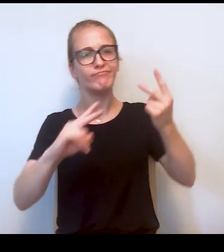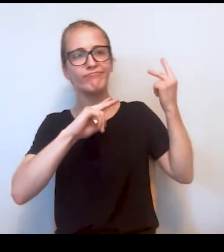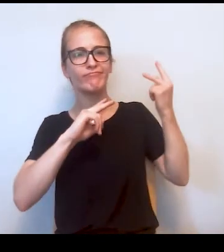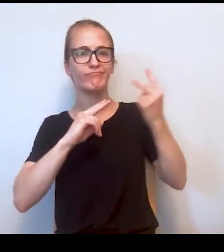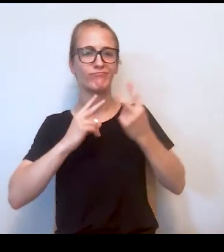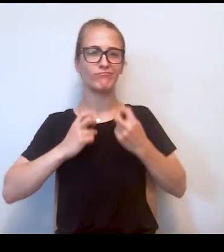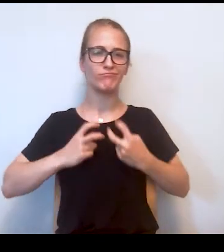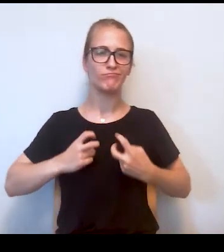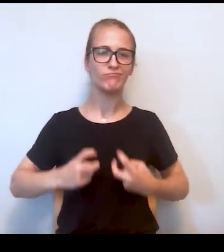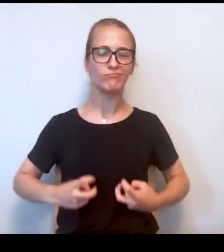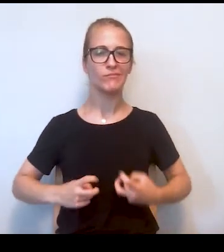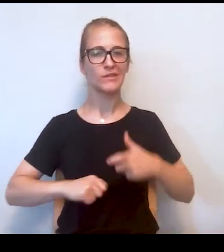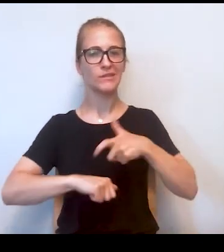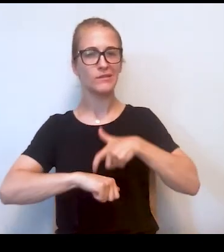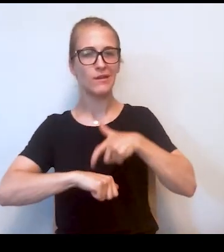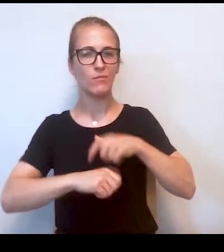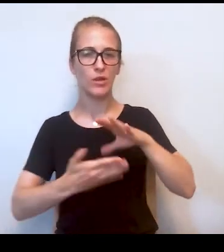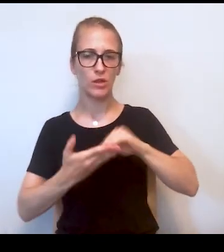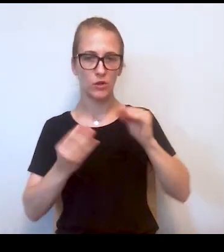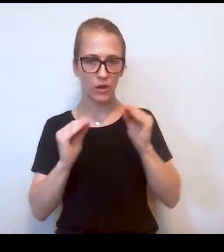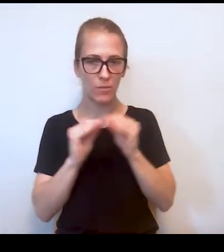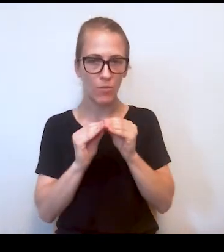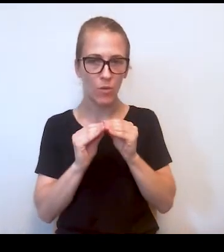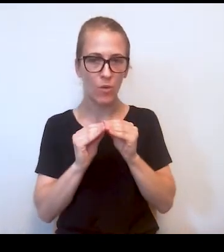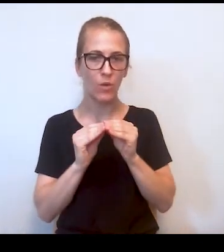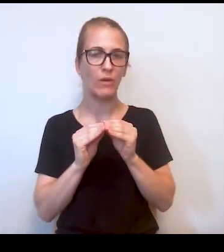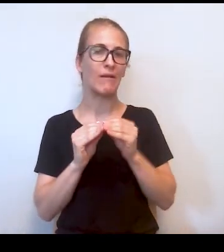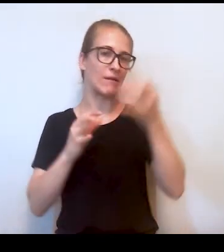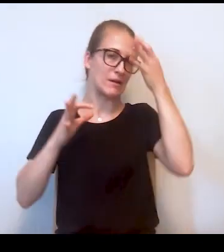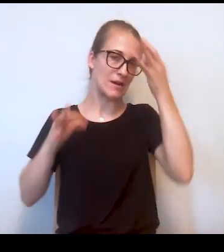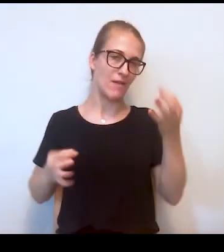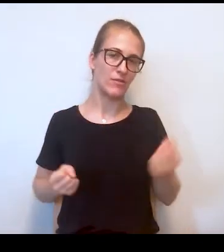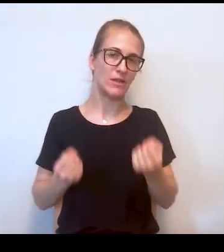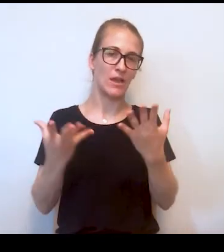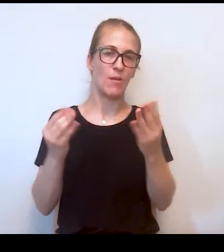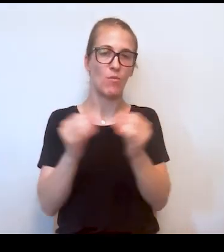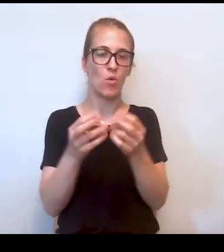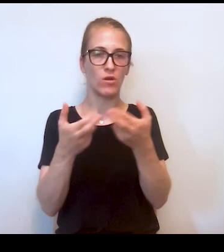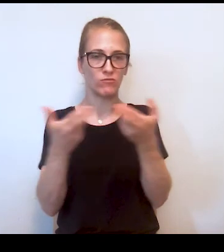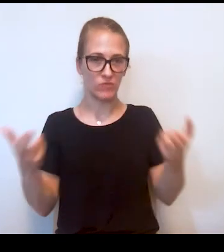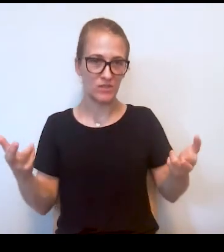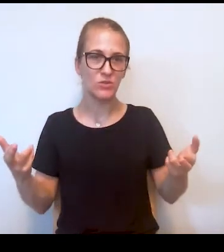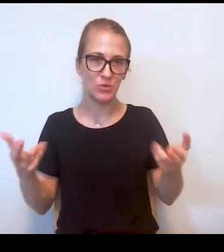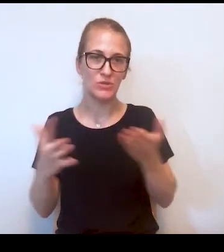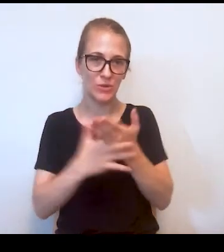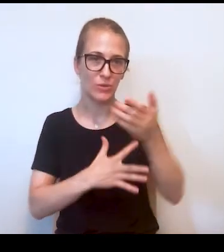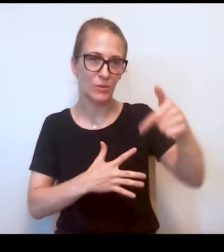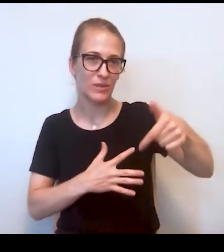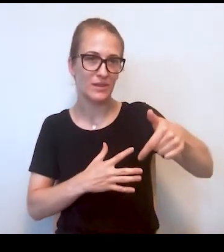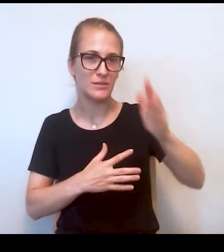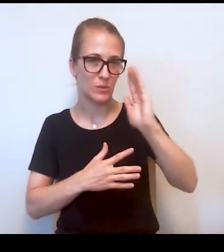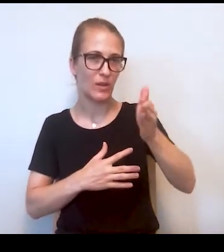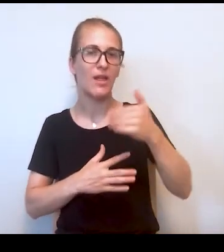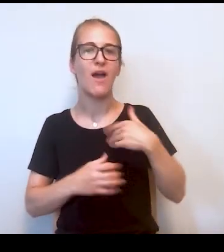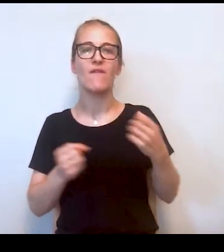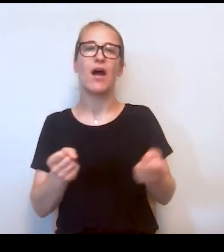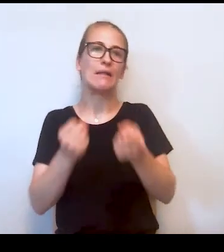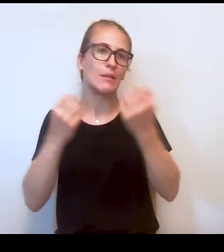We have a lot of them. And you ask the question about if you notice someone in your life